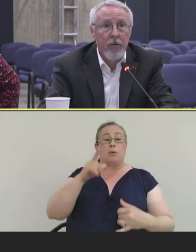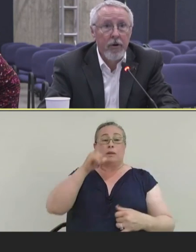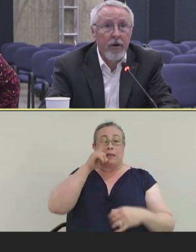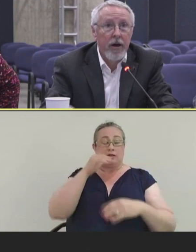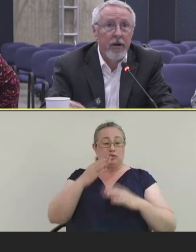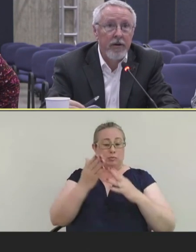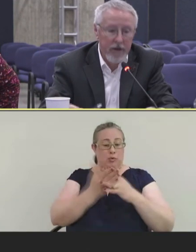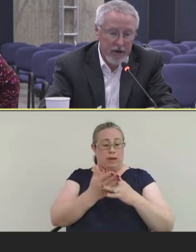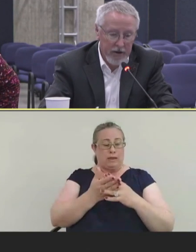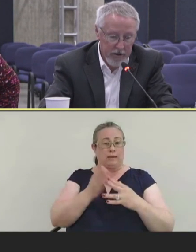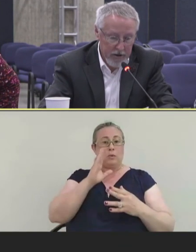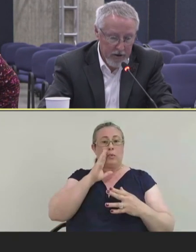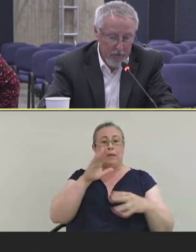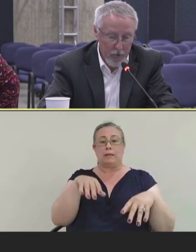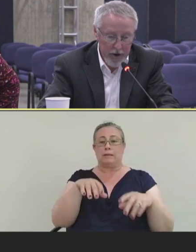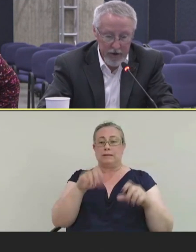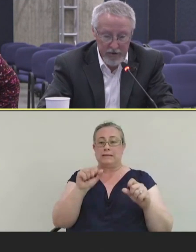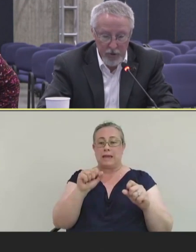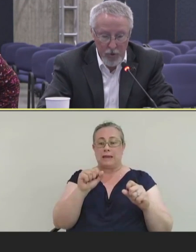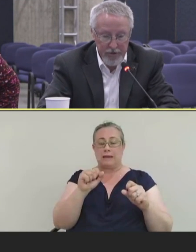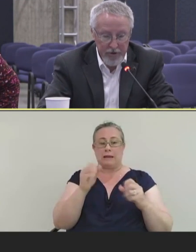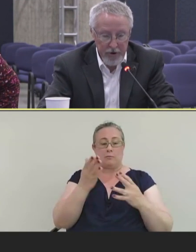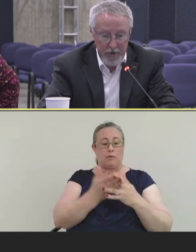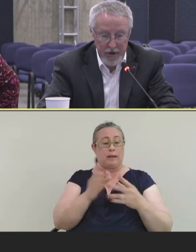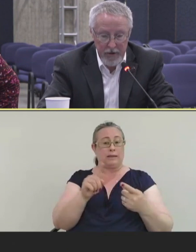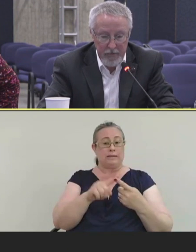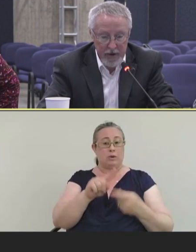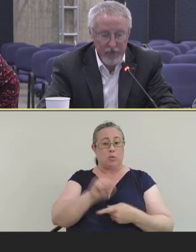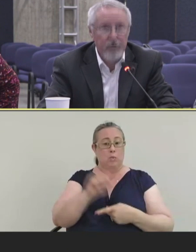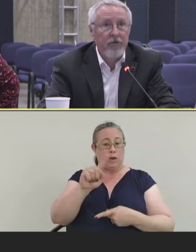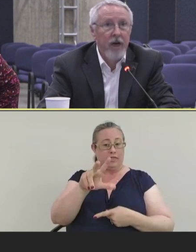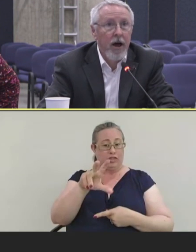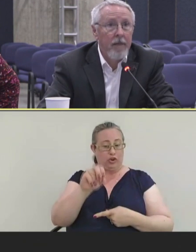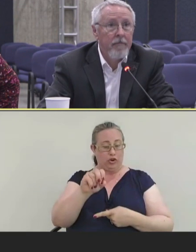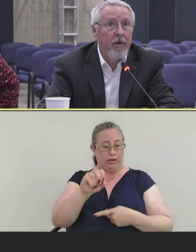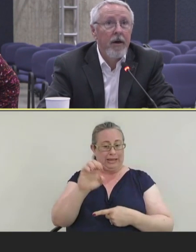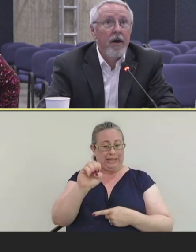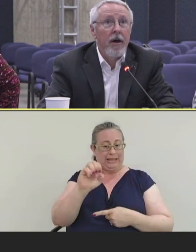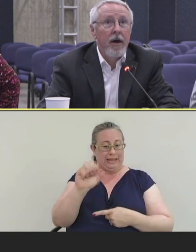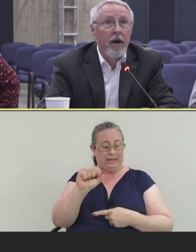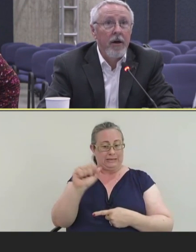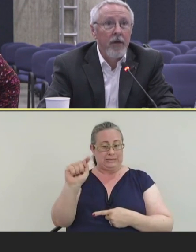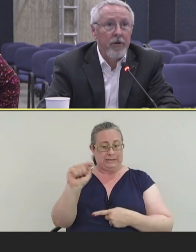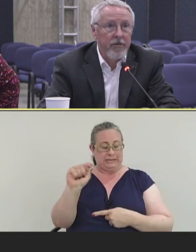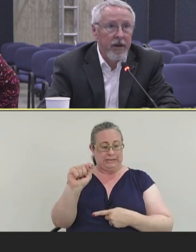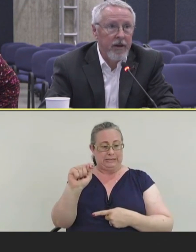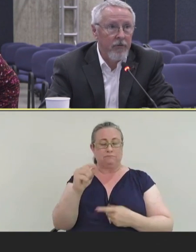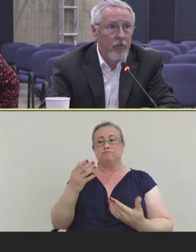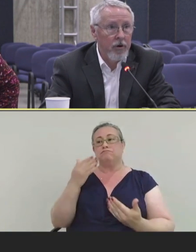We are now going to take a break until 1:30 p.m. Eastern Time. I want to thank everyone